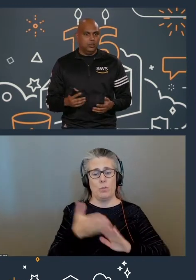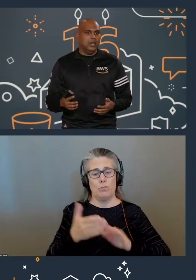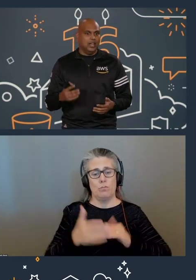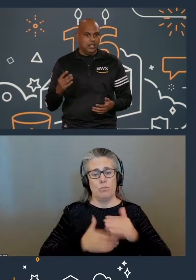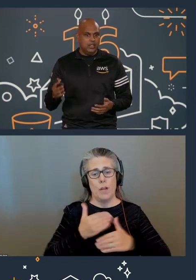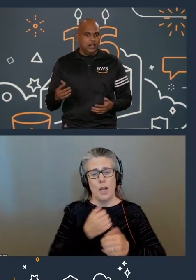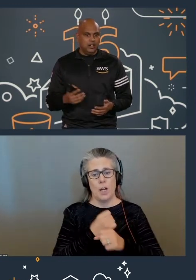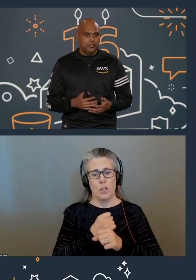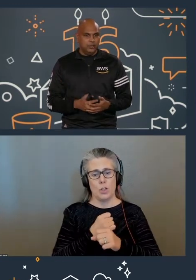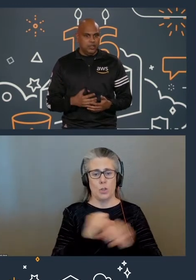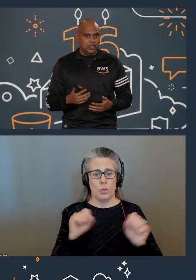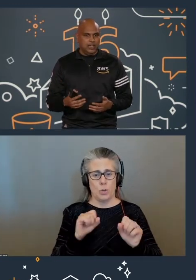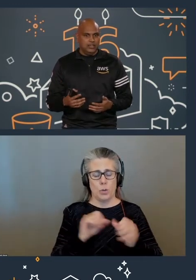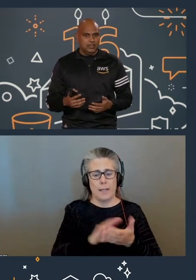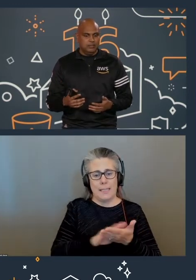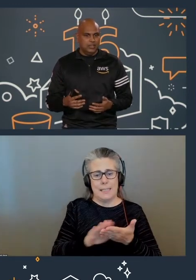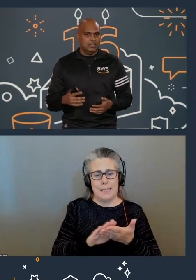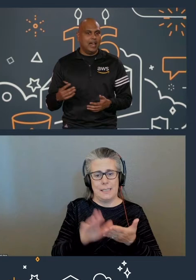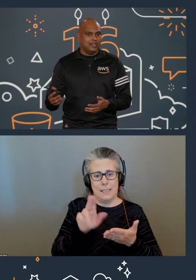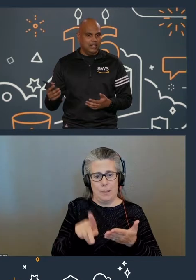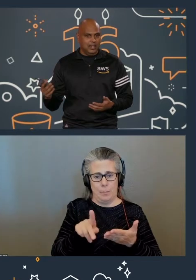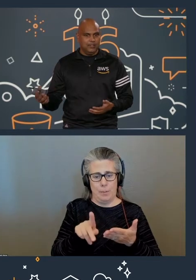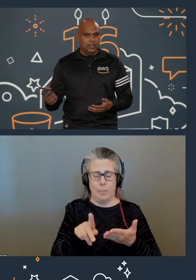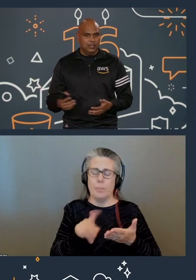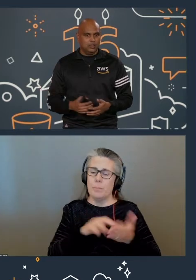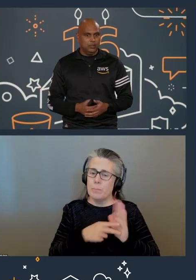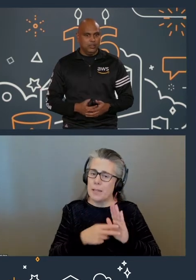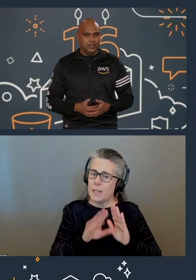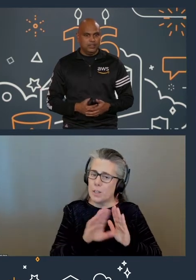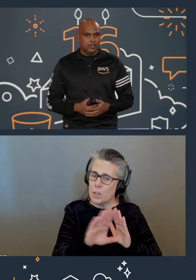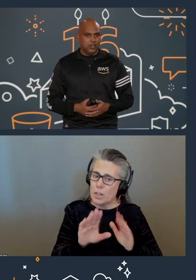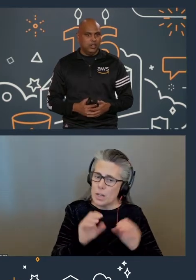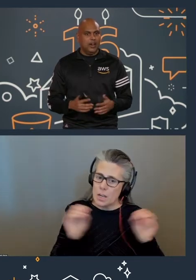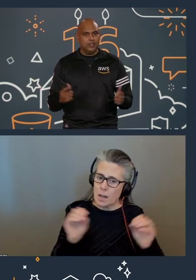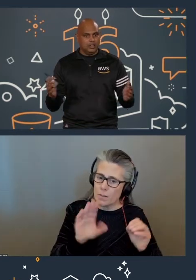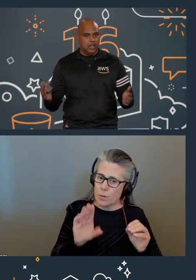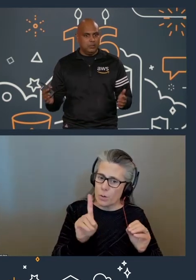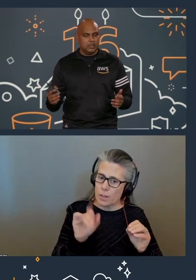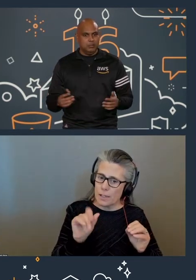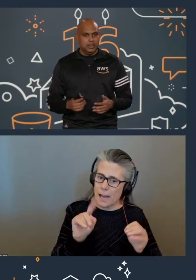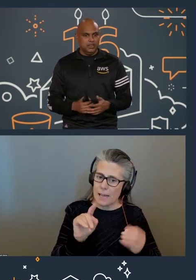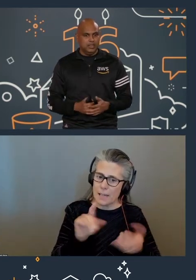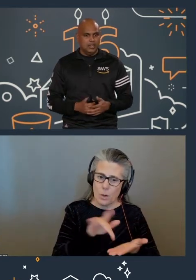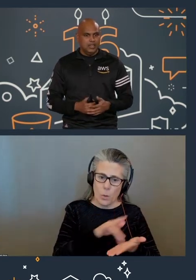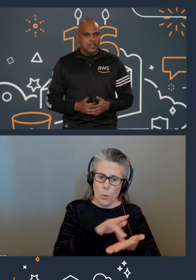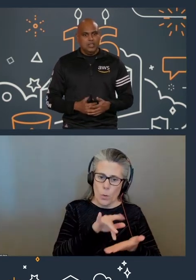so that none of your data is actually left on the Snow devices at all, after a job is completed.